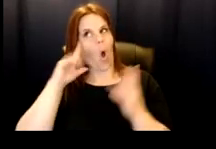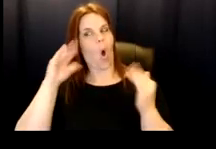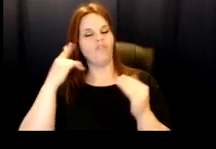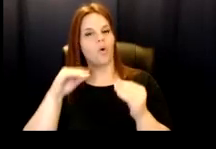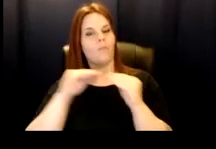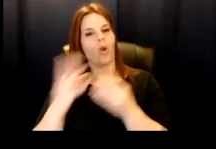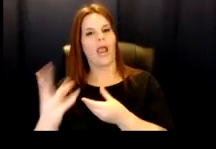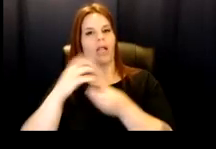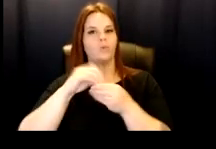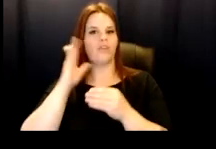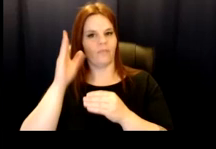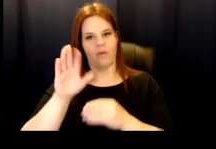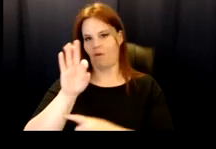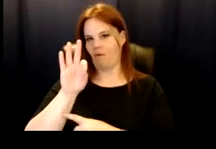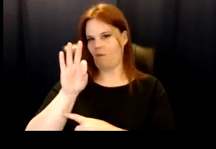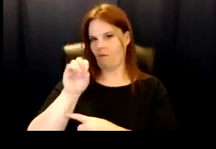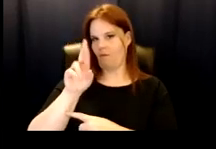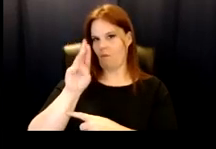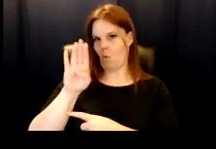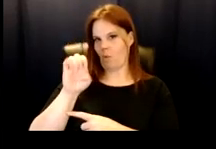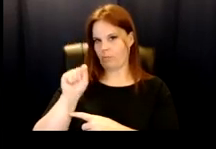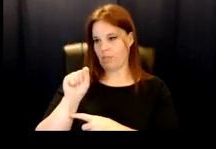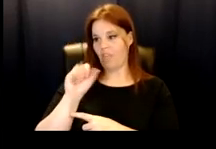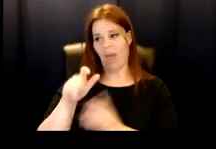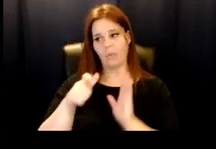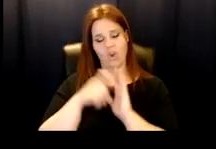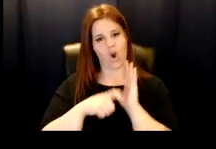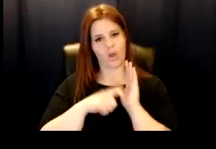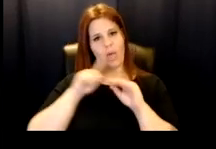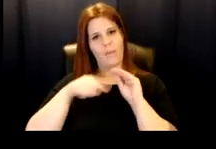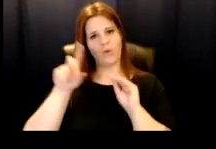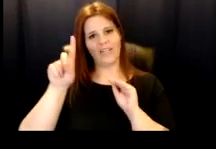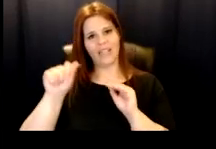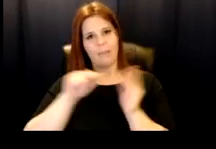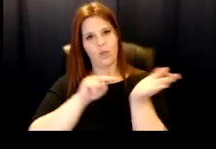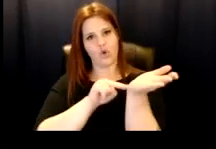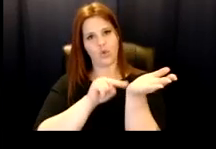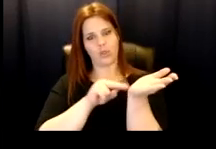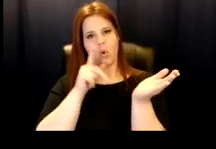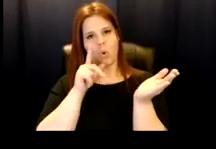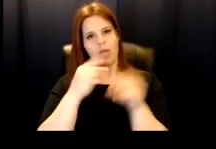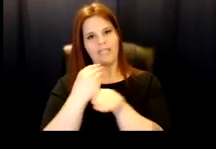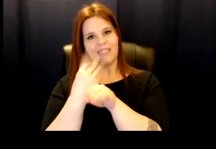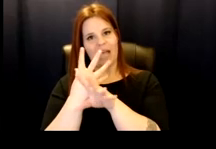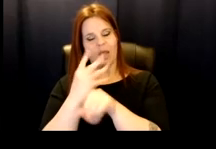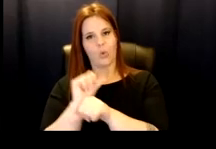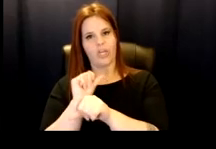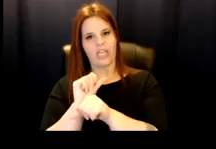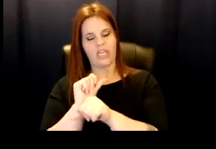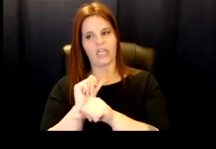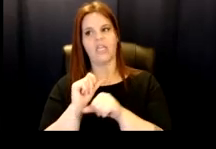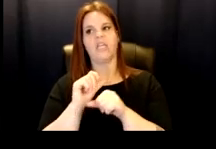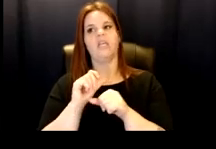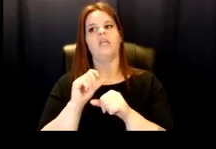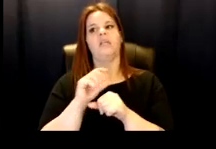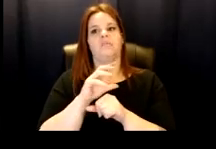is an article in Forbes about disabled nurses teleworking, using telework and closing health